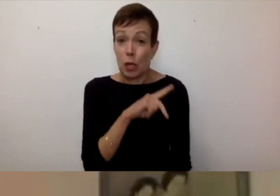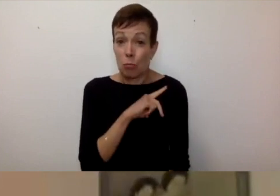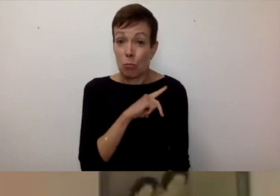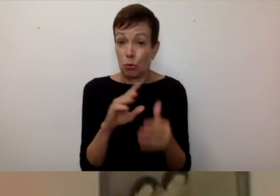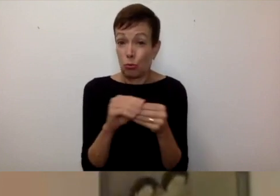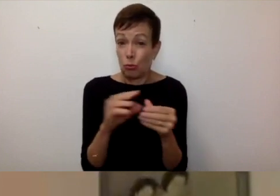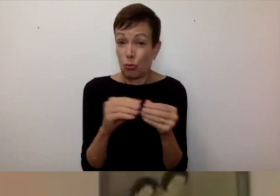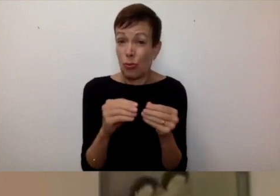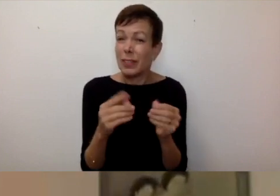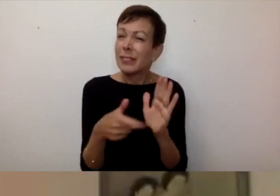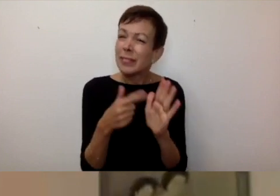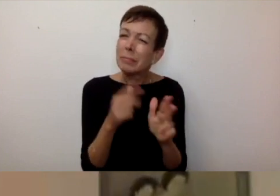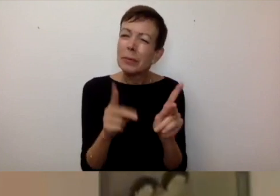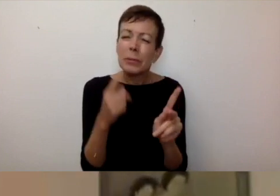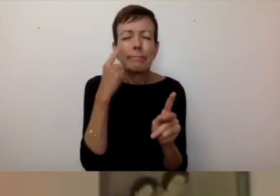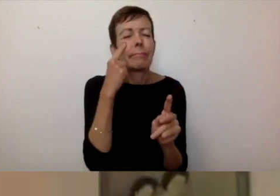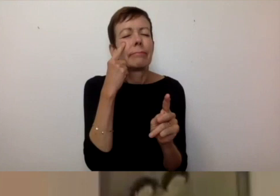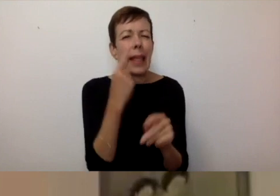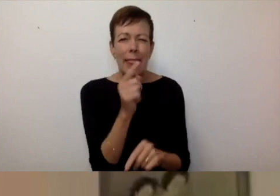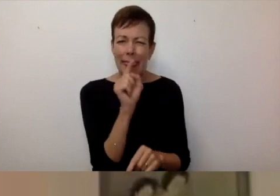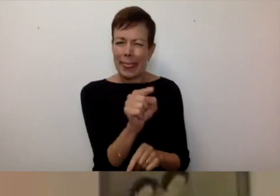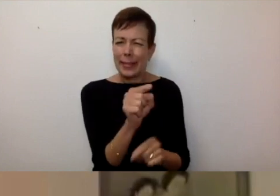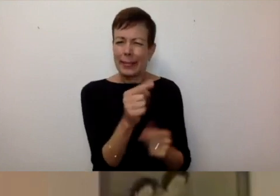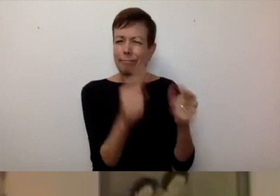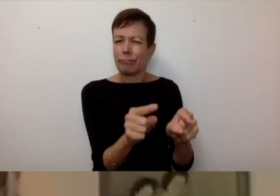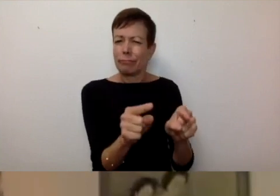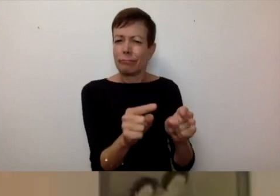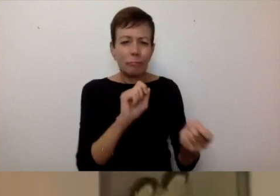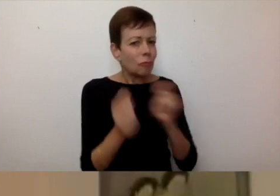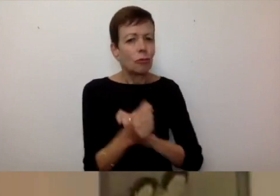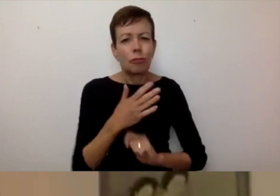changed their life and this happened in 1978 for a canadian